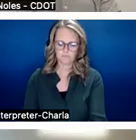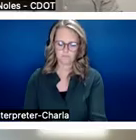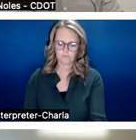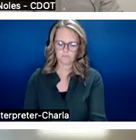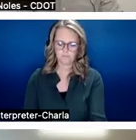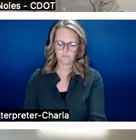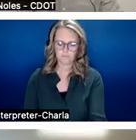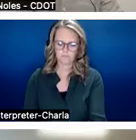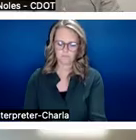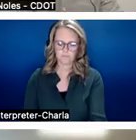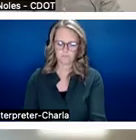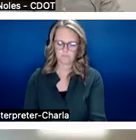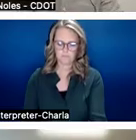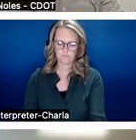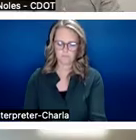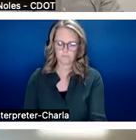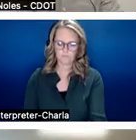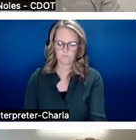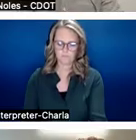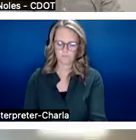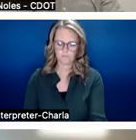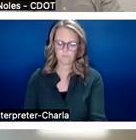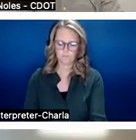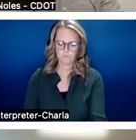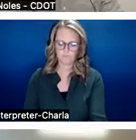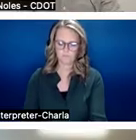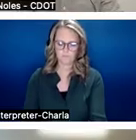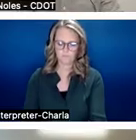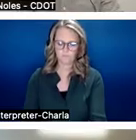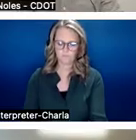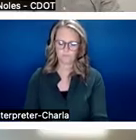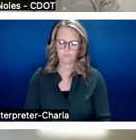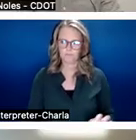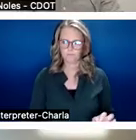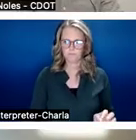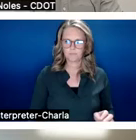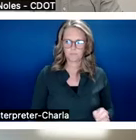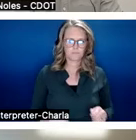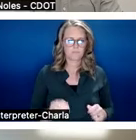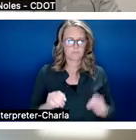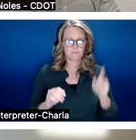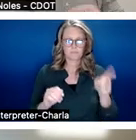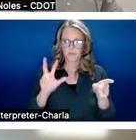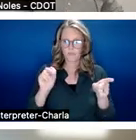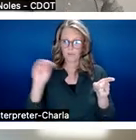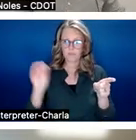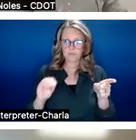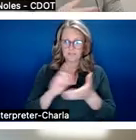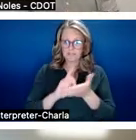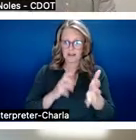working on our pre preliminary engineering design. So this is based off of all of the planning work